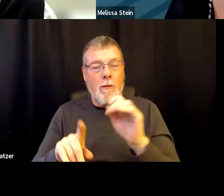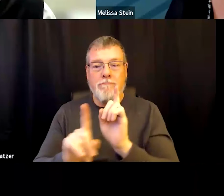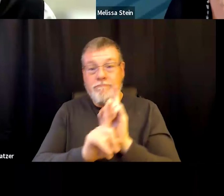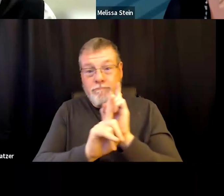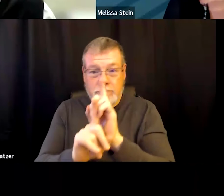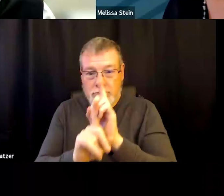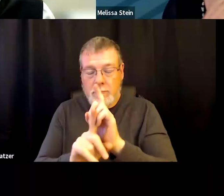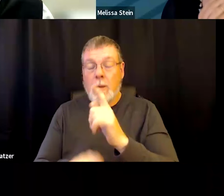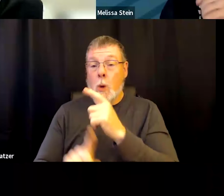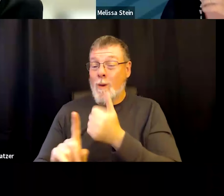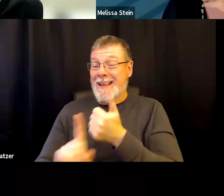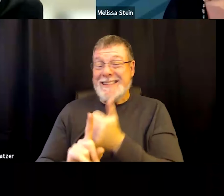who is not a clinician?